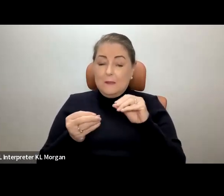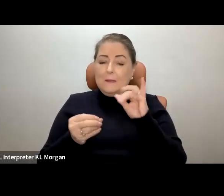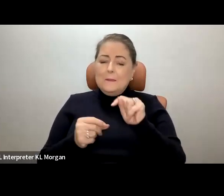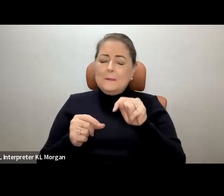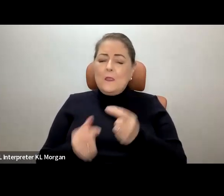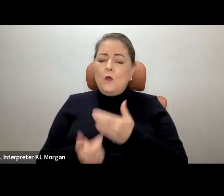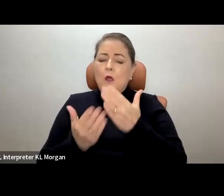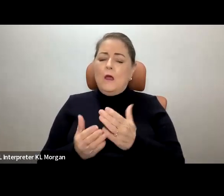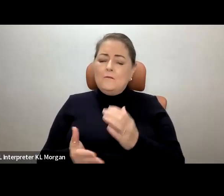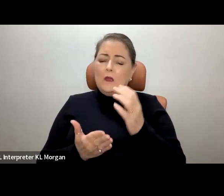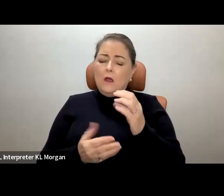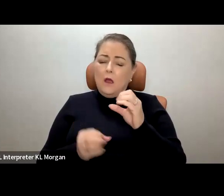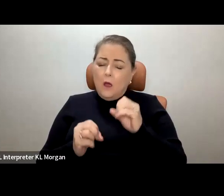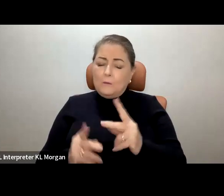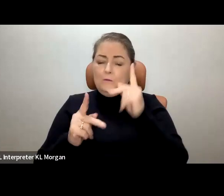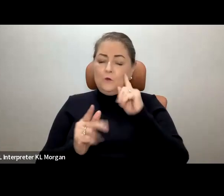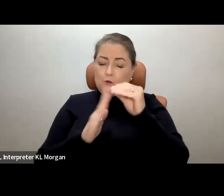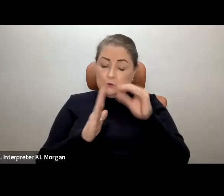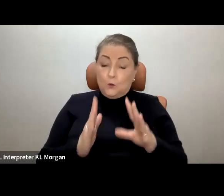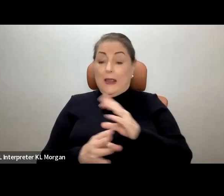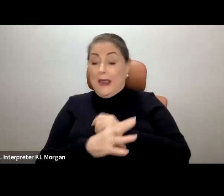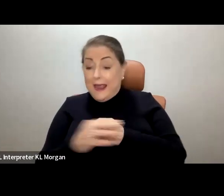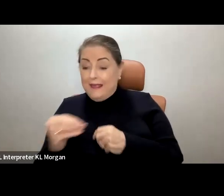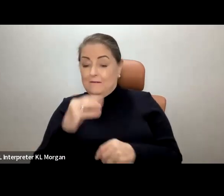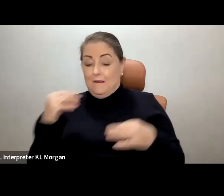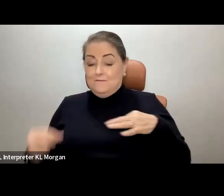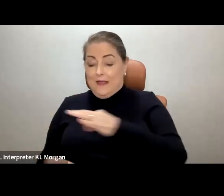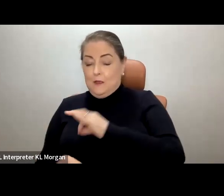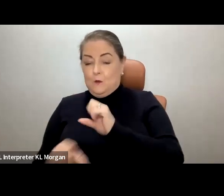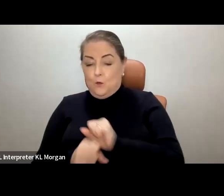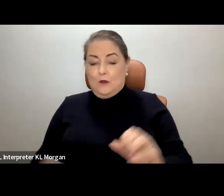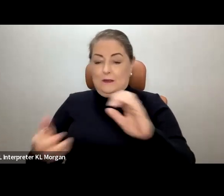opportunity for students and faculty to work collaboratively